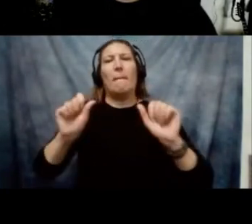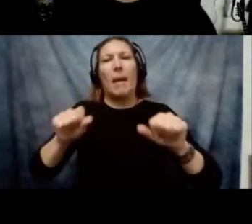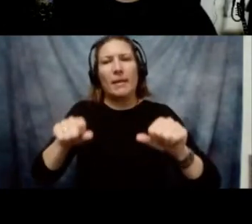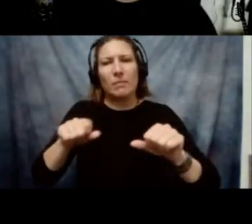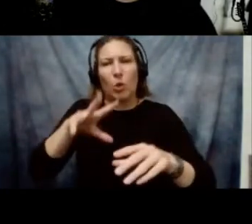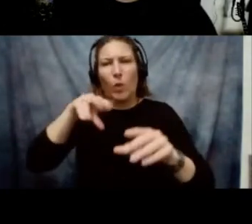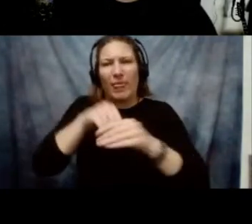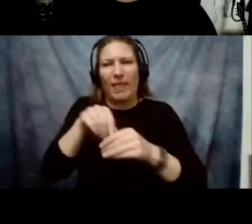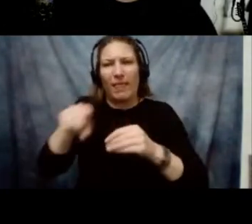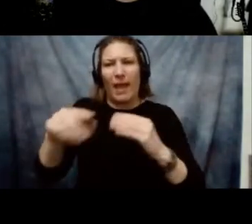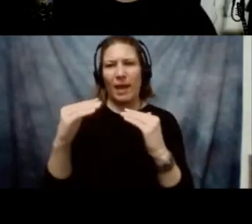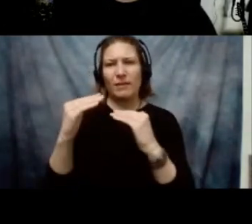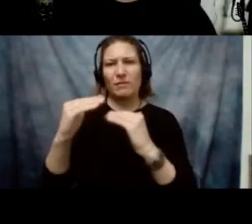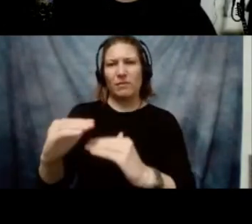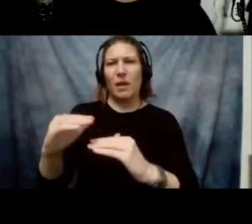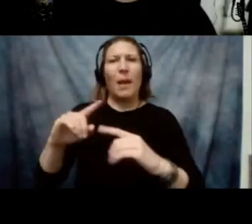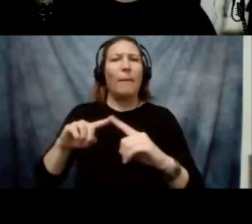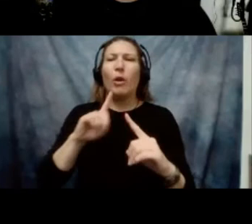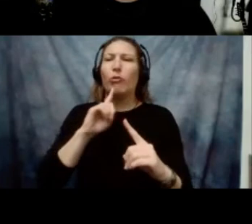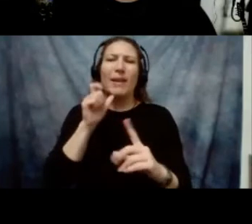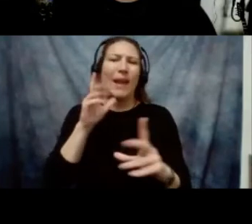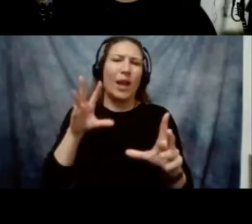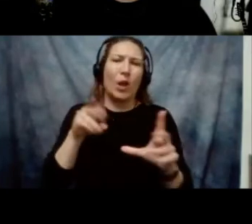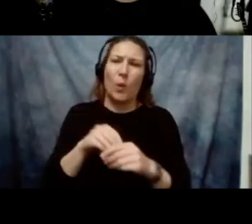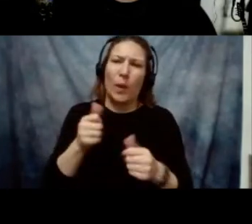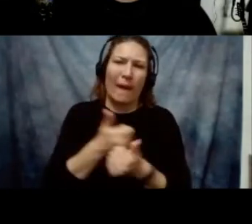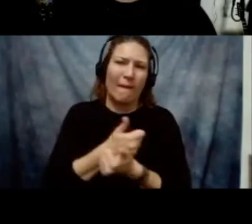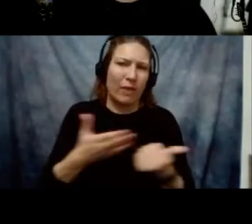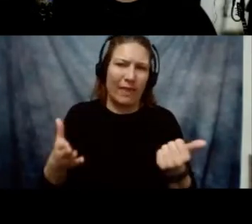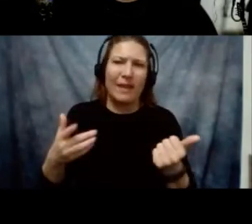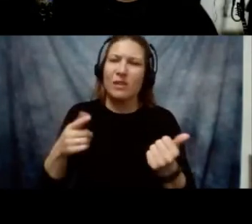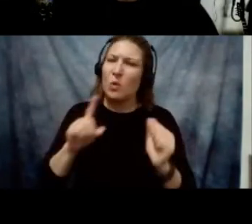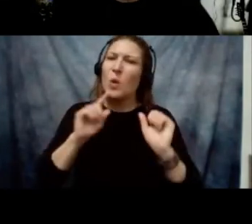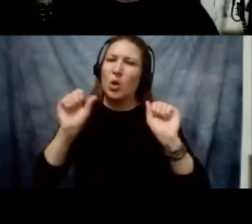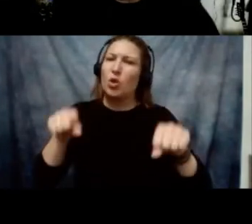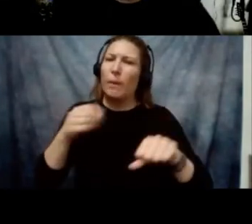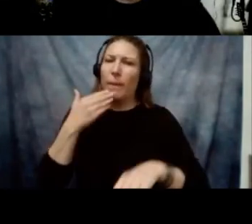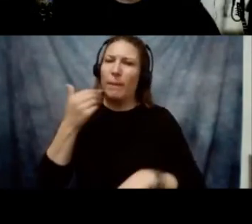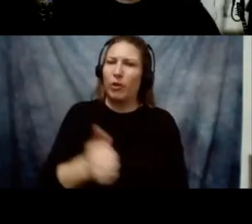to see that i would actually really love to see the vendors be like have accessibility statements